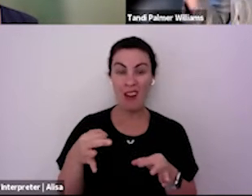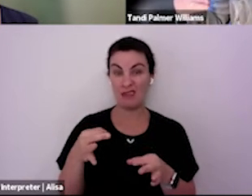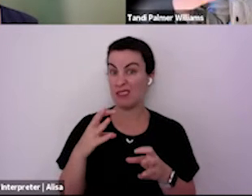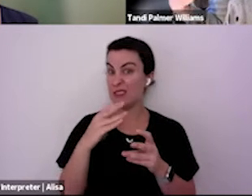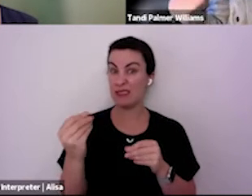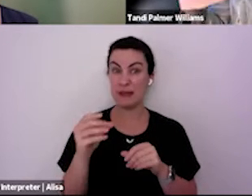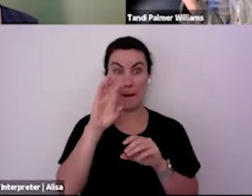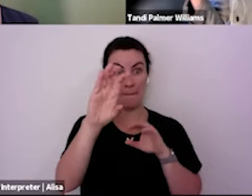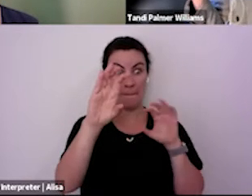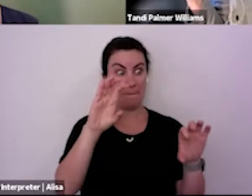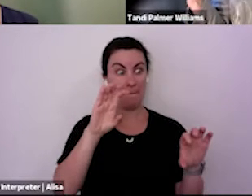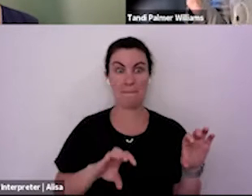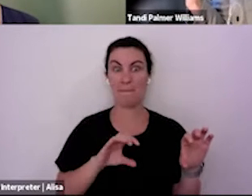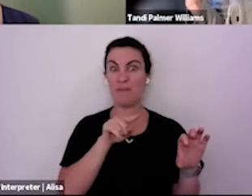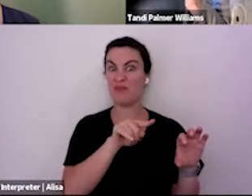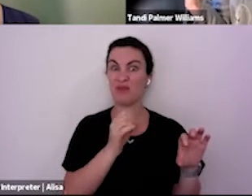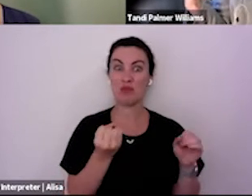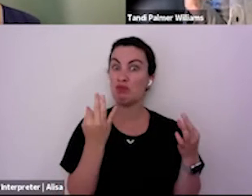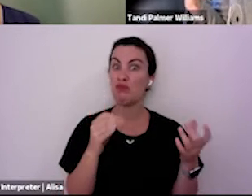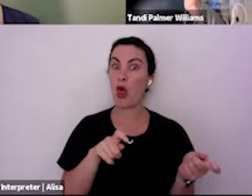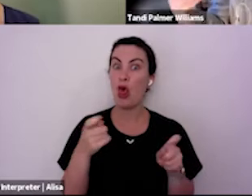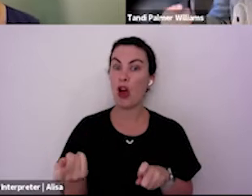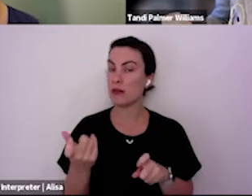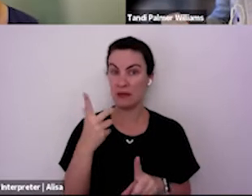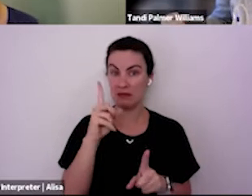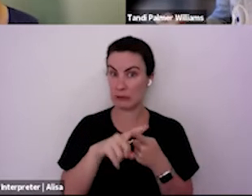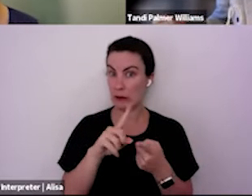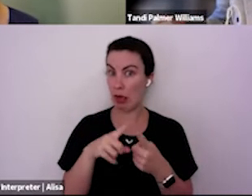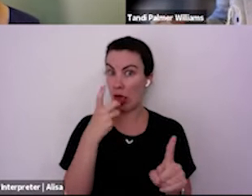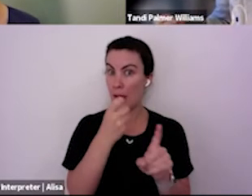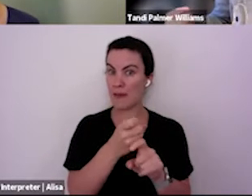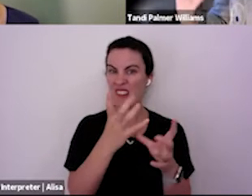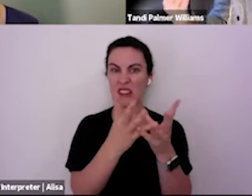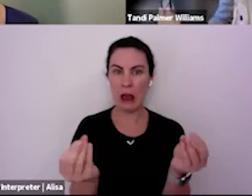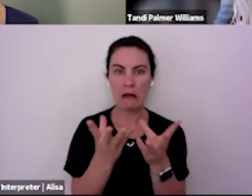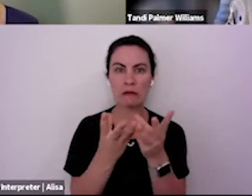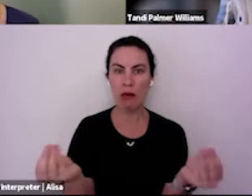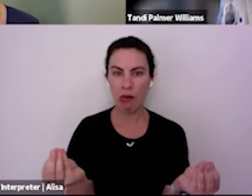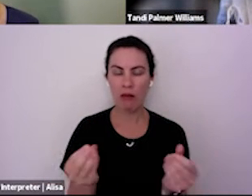by cancellations, and so we are seeing some people adopt behavior that's a little bit